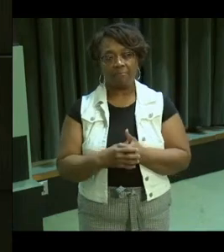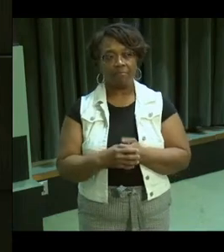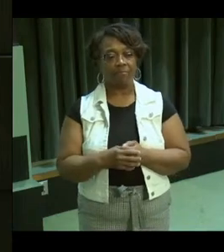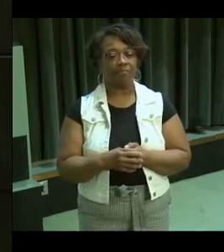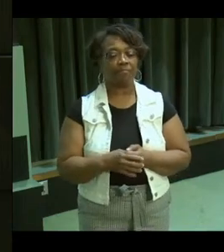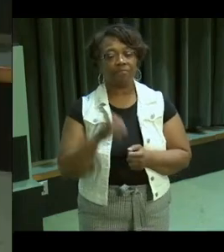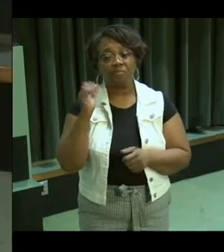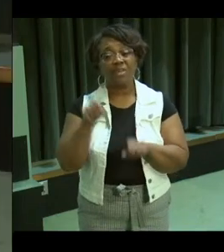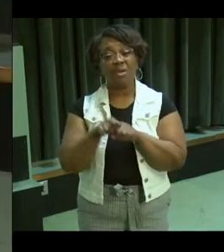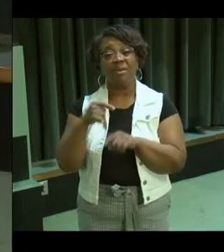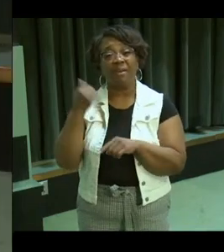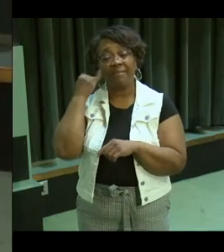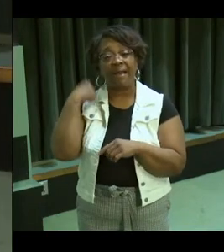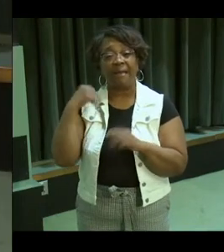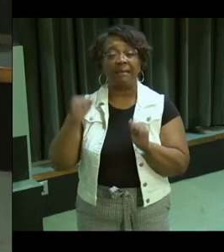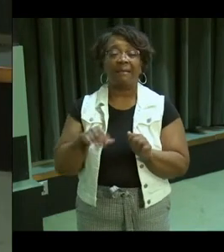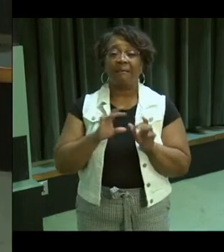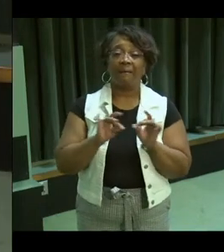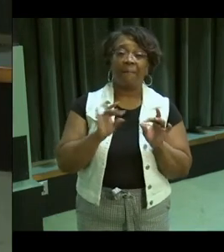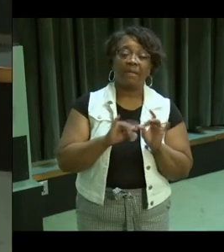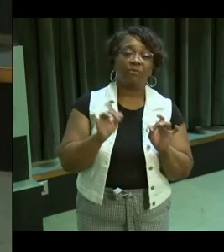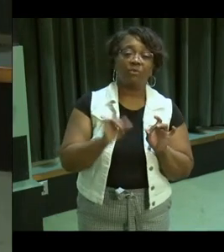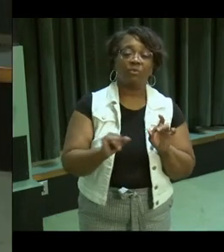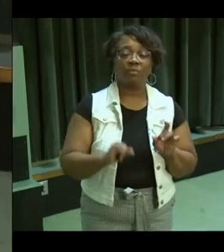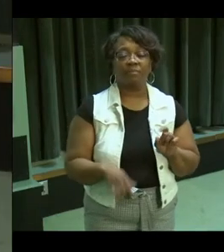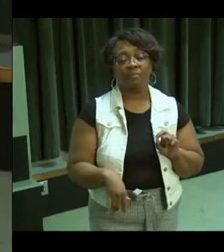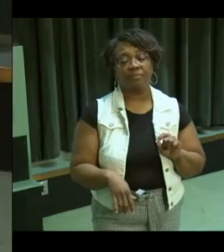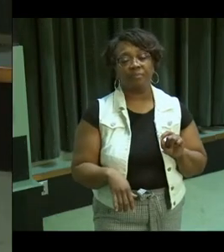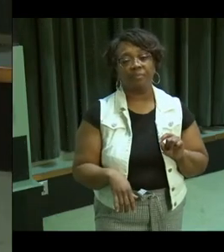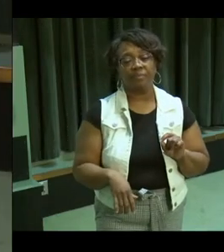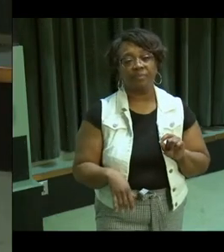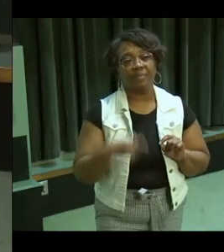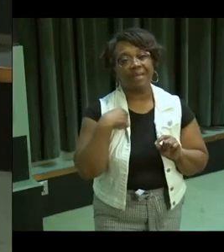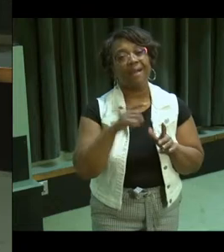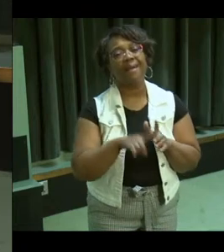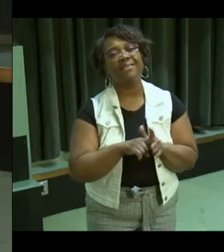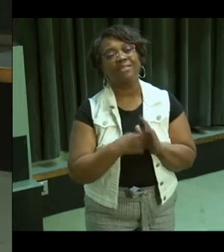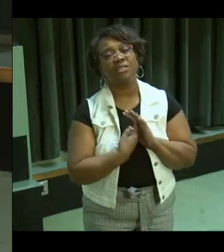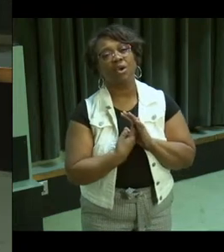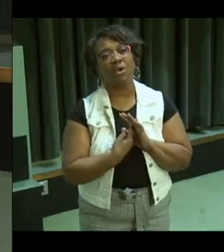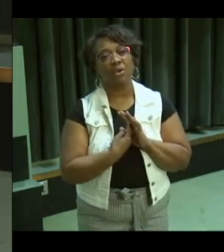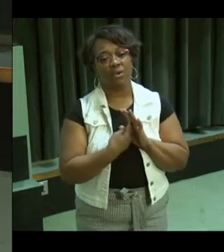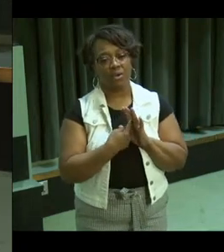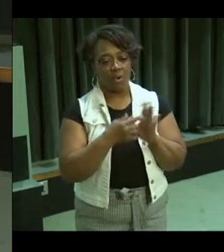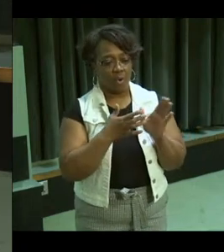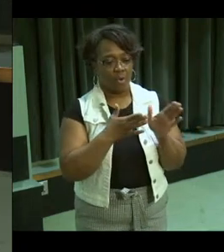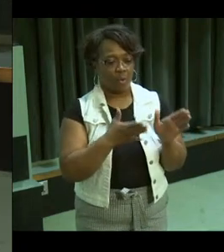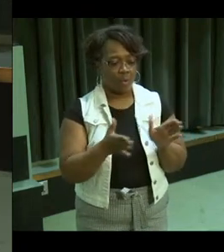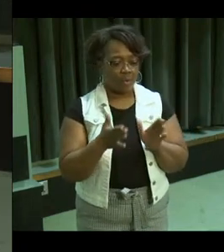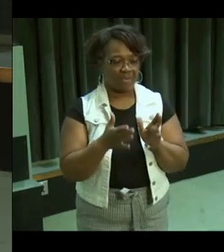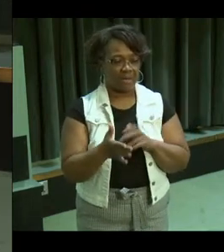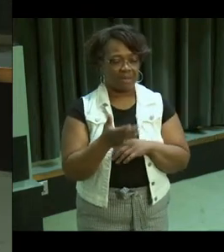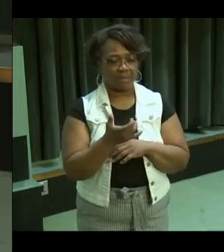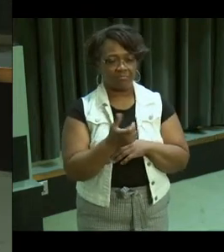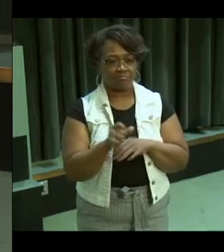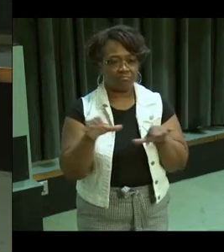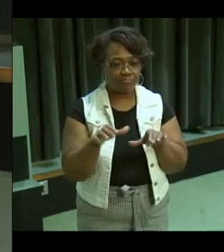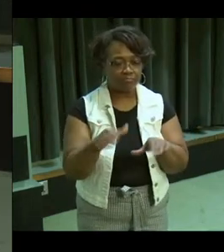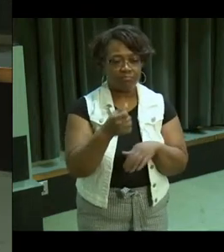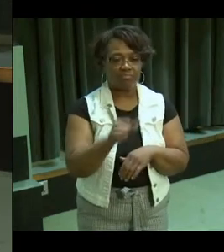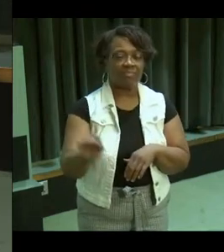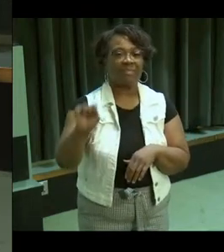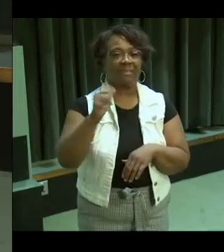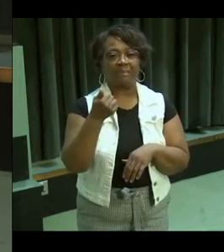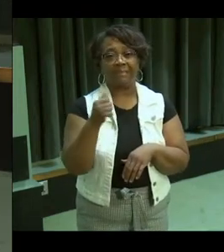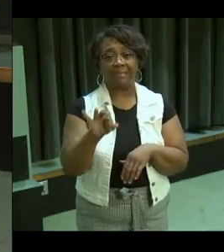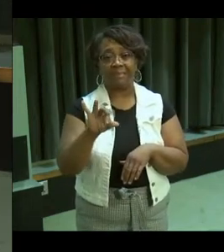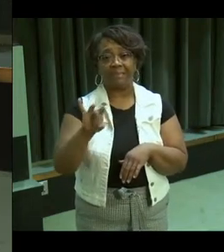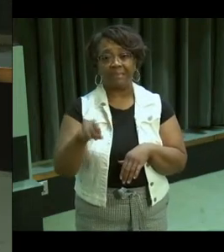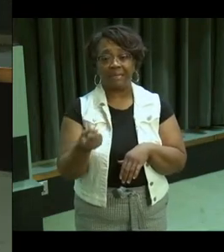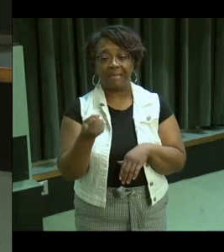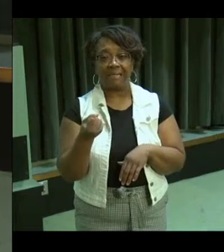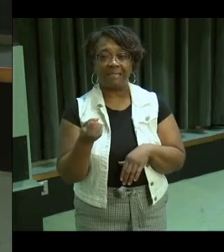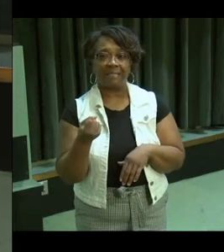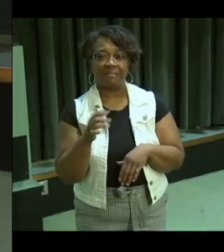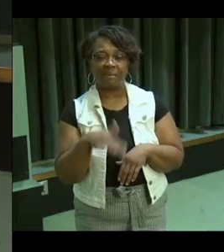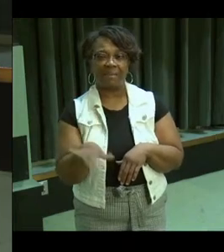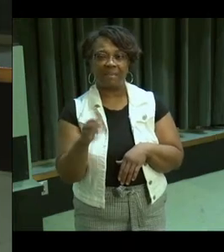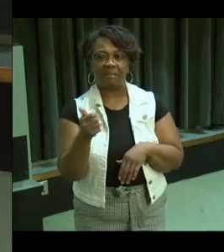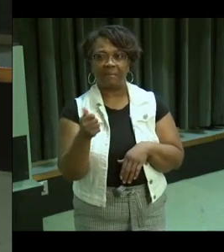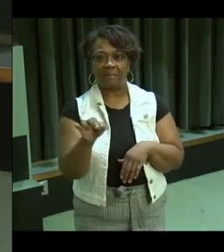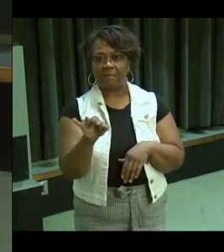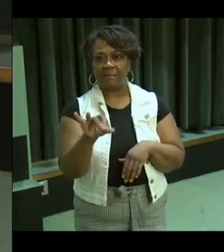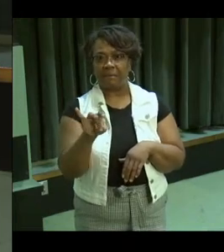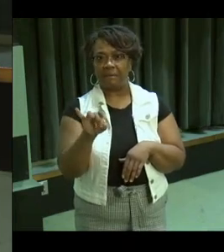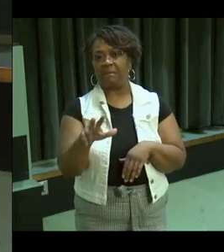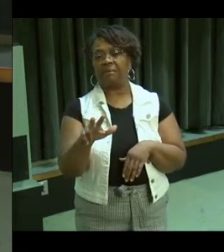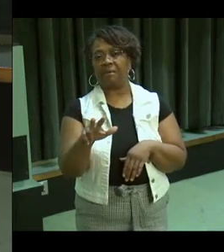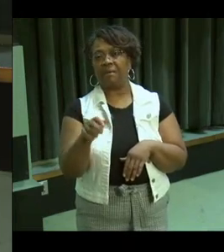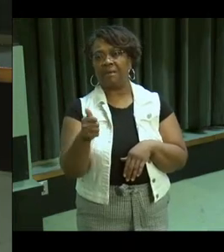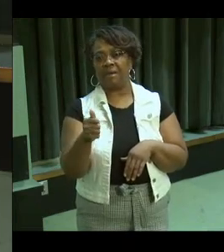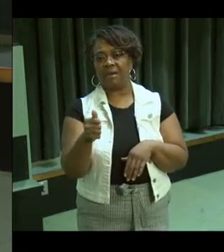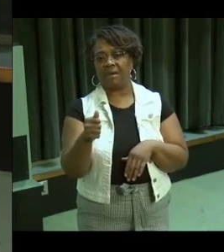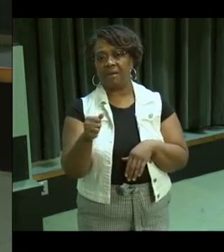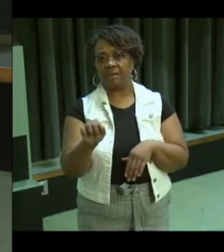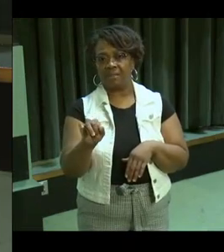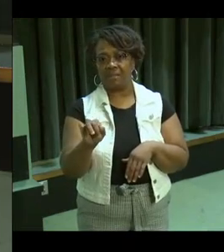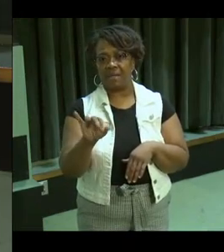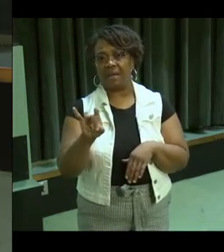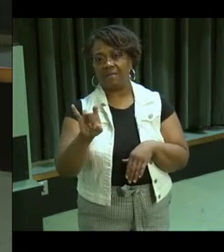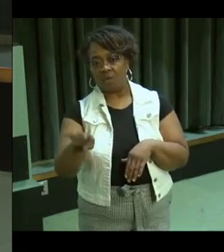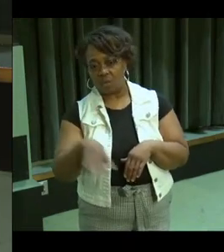If I could also add, so I